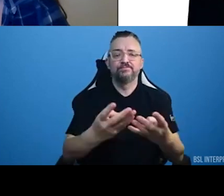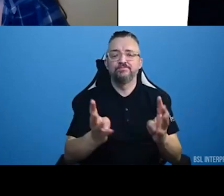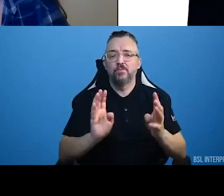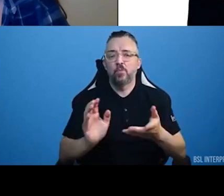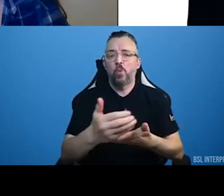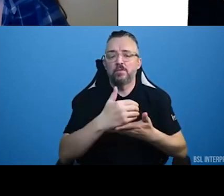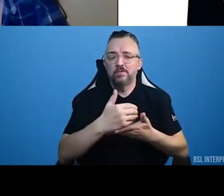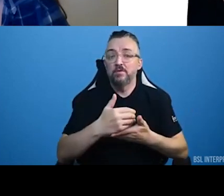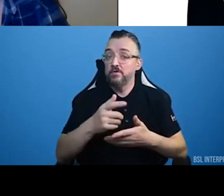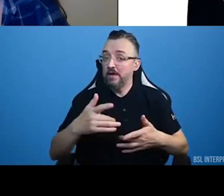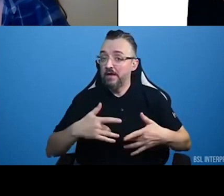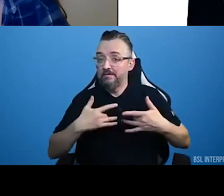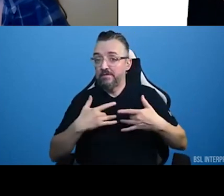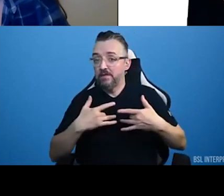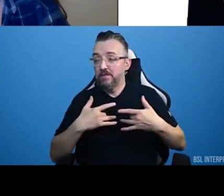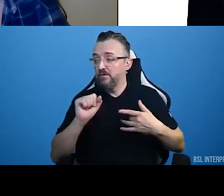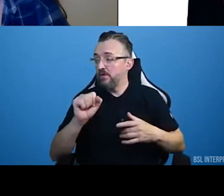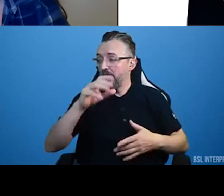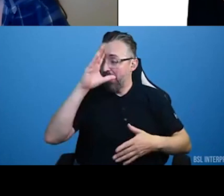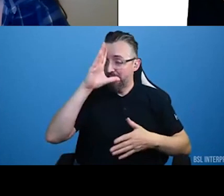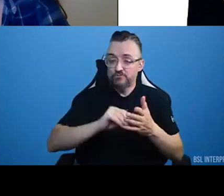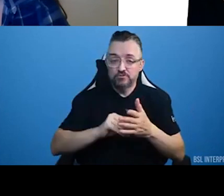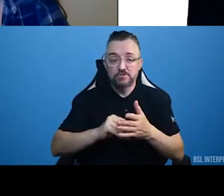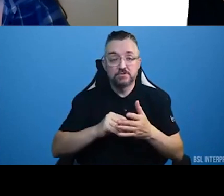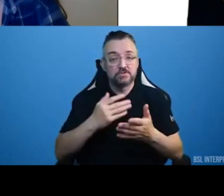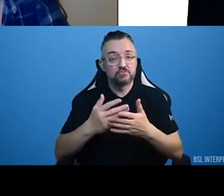Do you find it's your, is it your experience, being a relatively recent graduate,